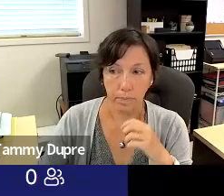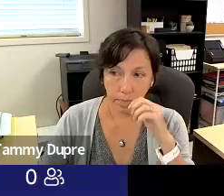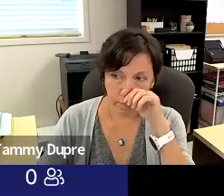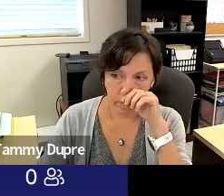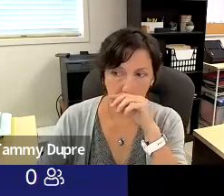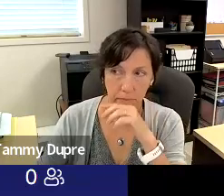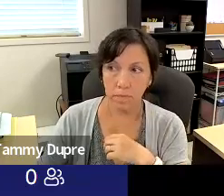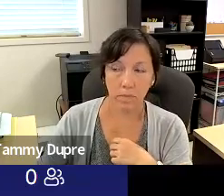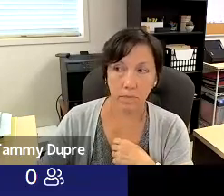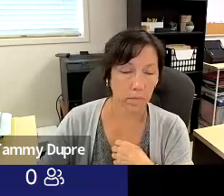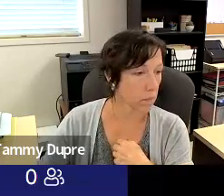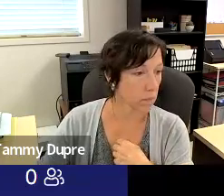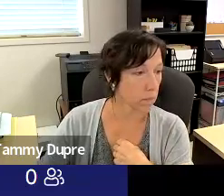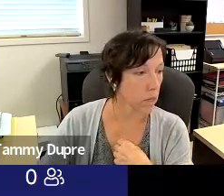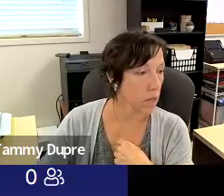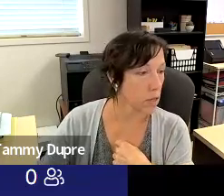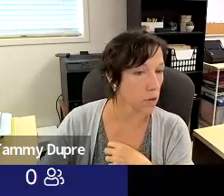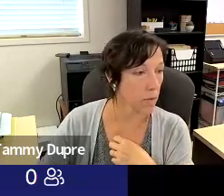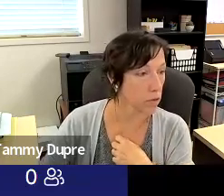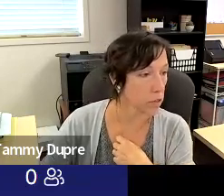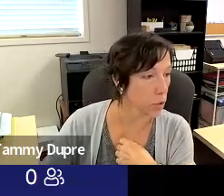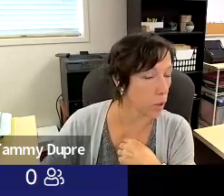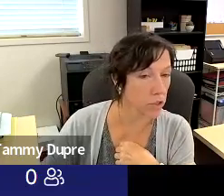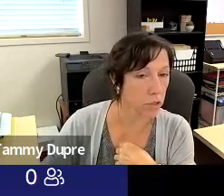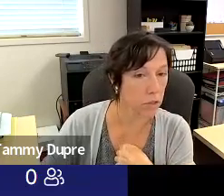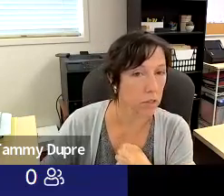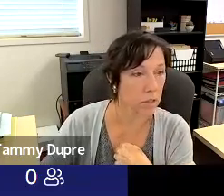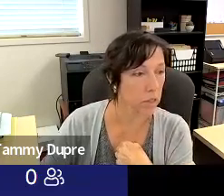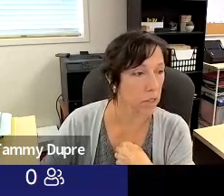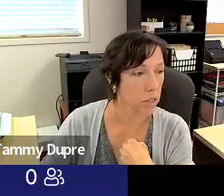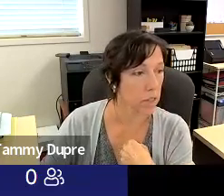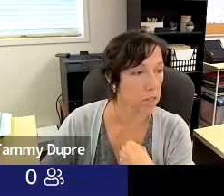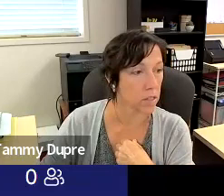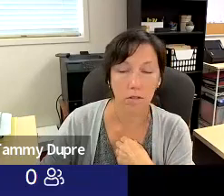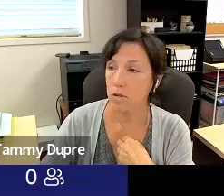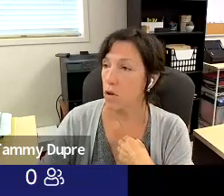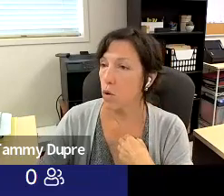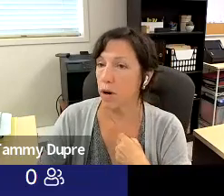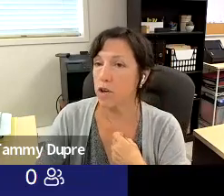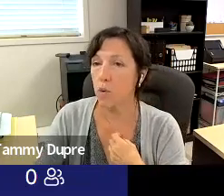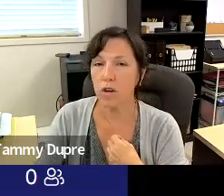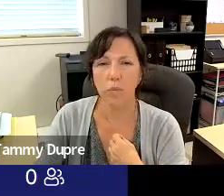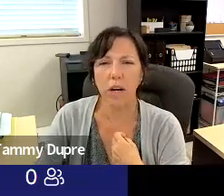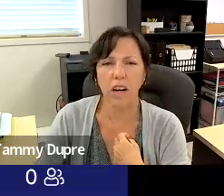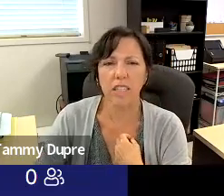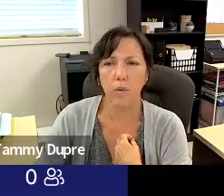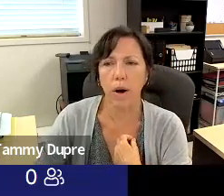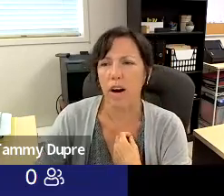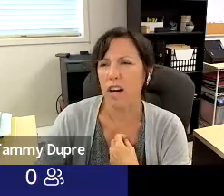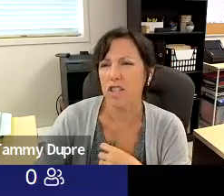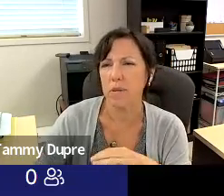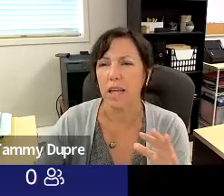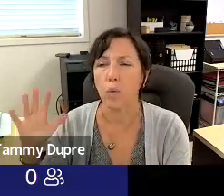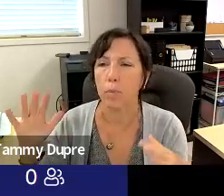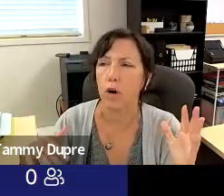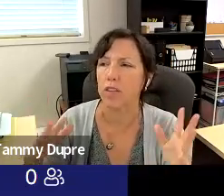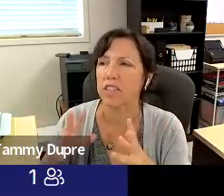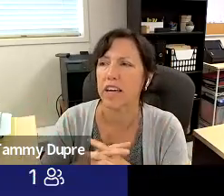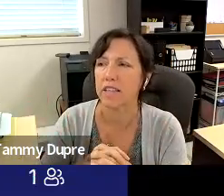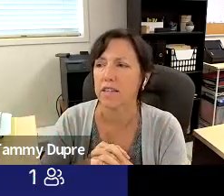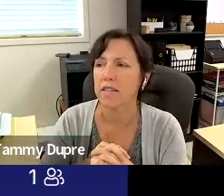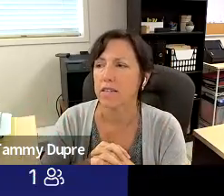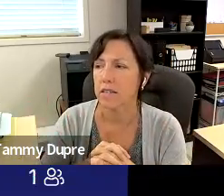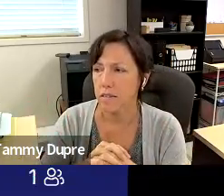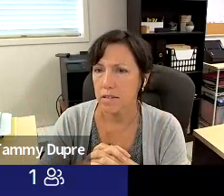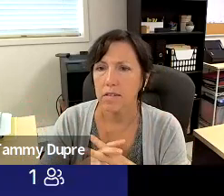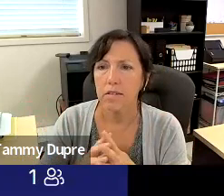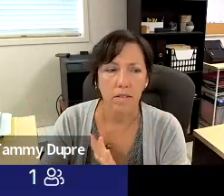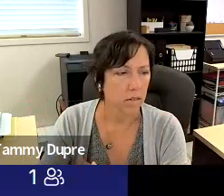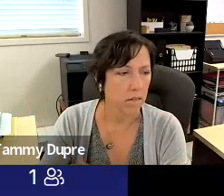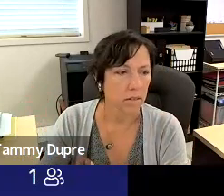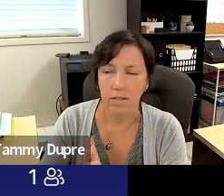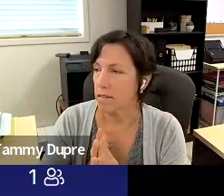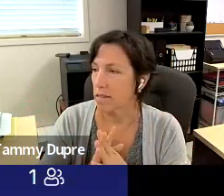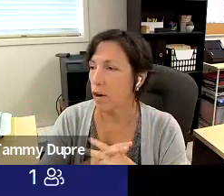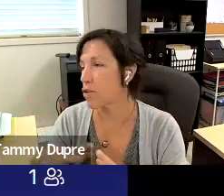Okay. So, my first little question is. Where do you work in whenever I say where I just mean like what part of the state?